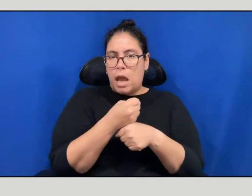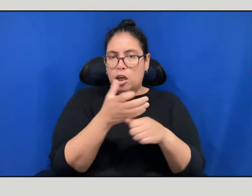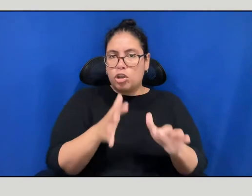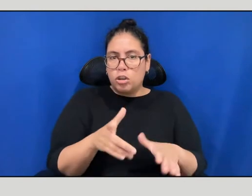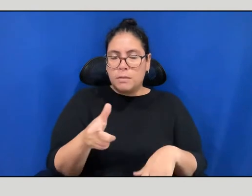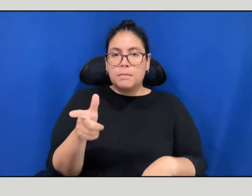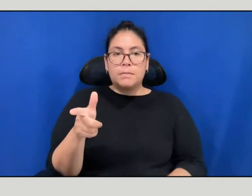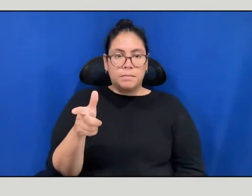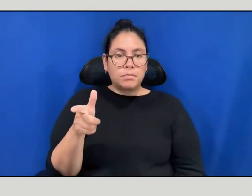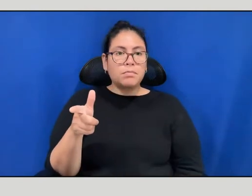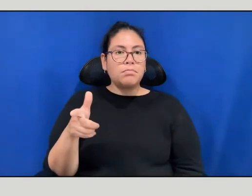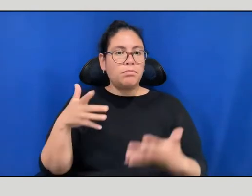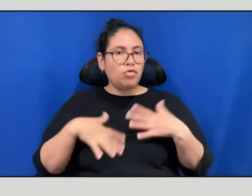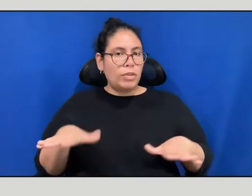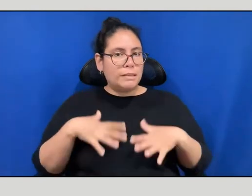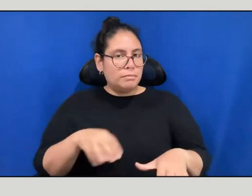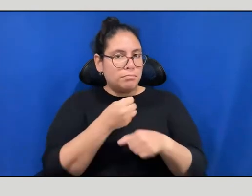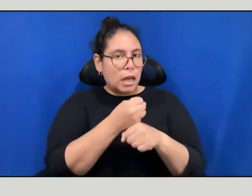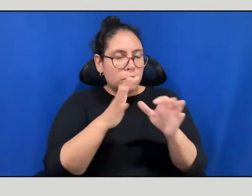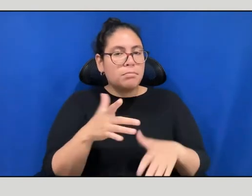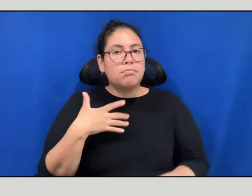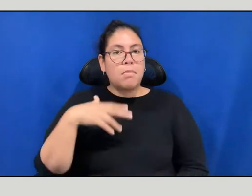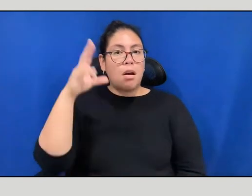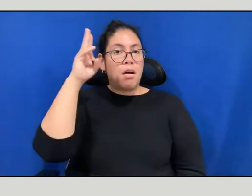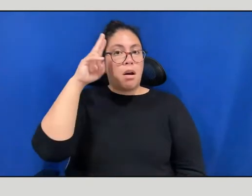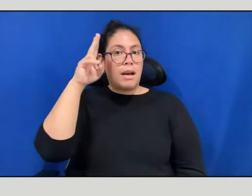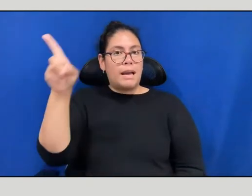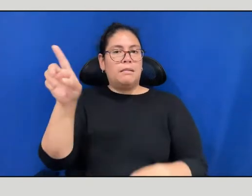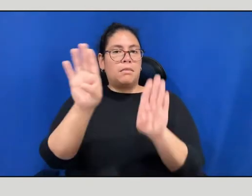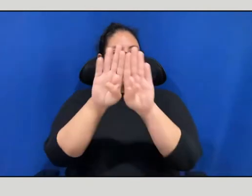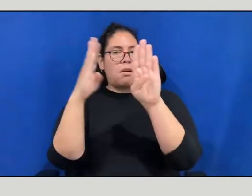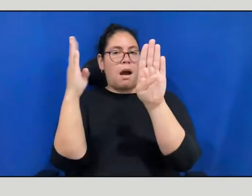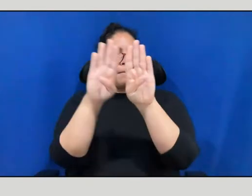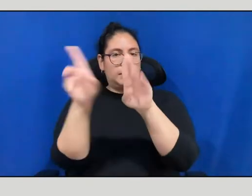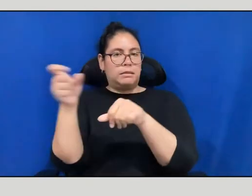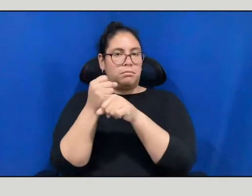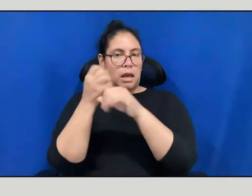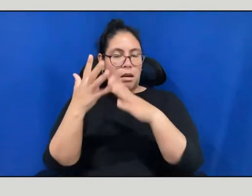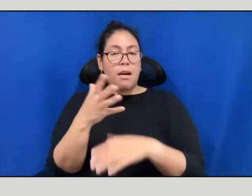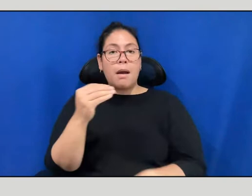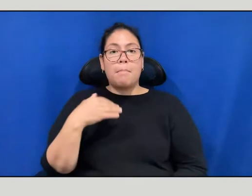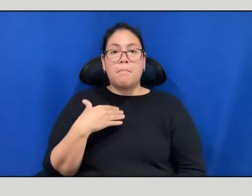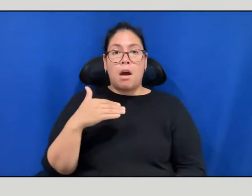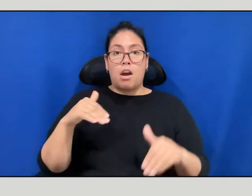My uncle was a cabinet maker, and my younger uncle was a mask maker.